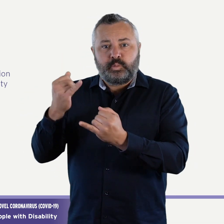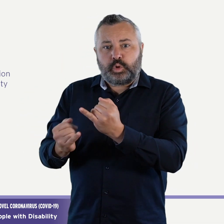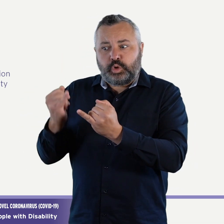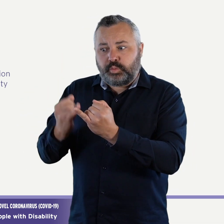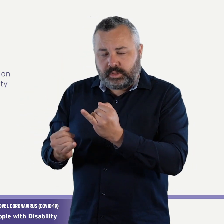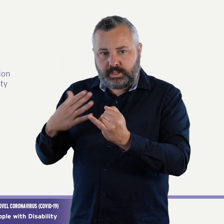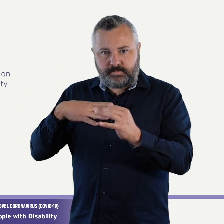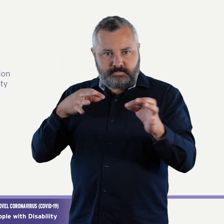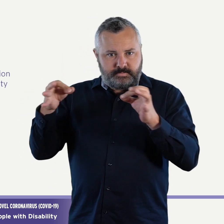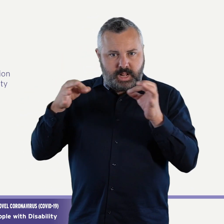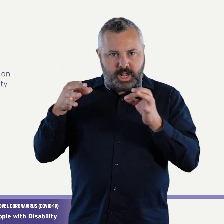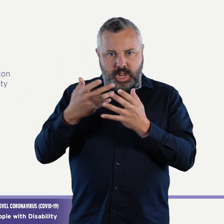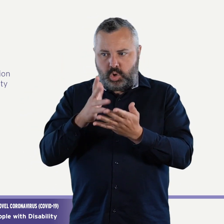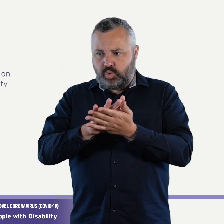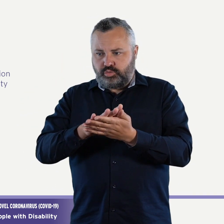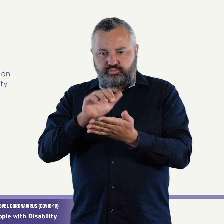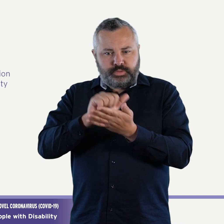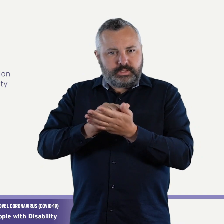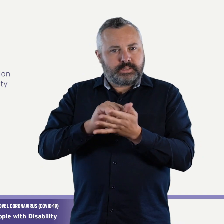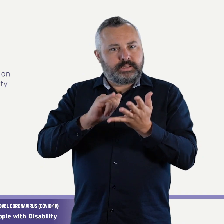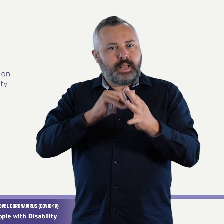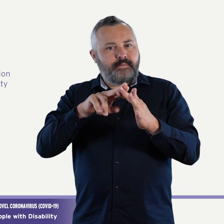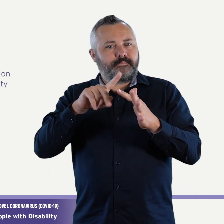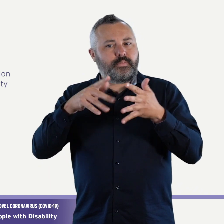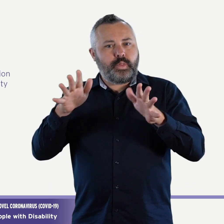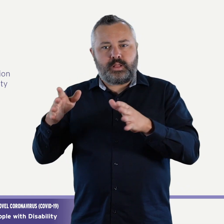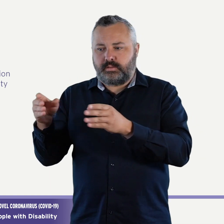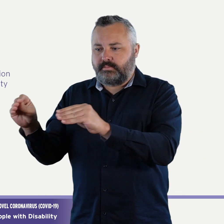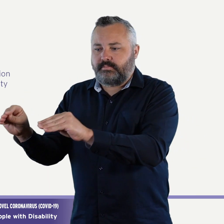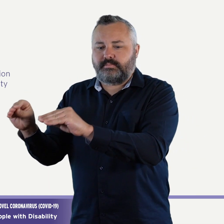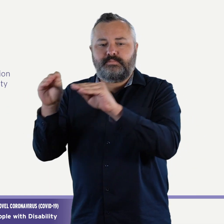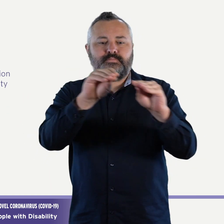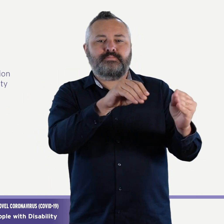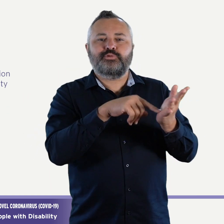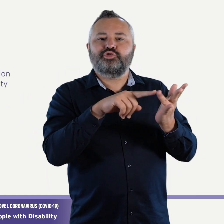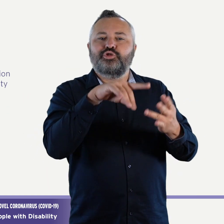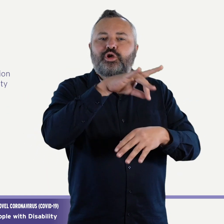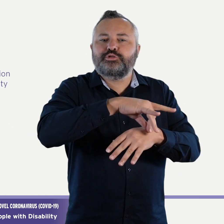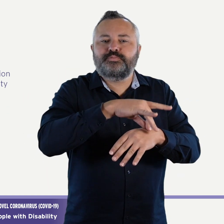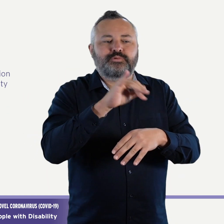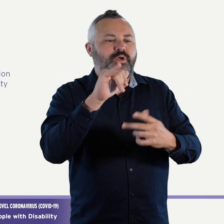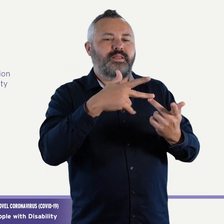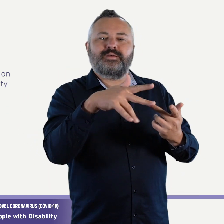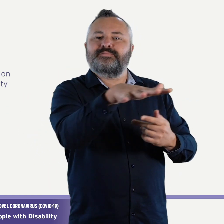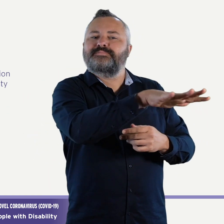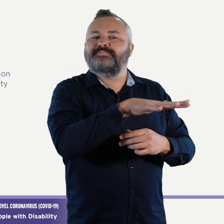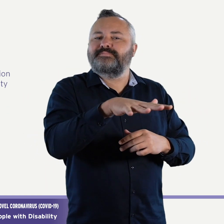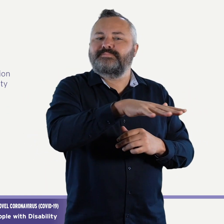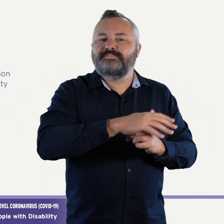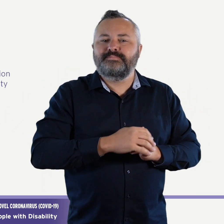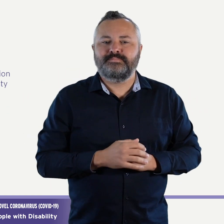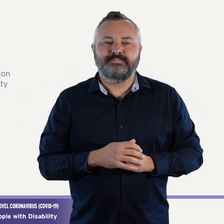where this is preferred by the person and review these arrangements should the person’s health continue to, or rapidly deteriorate. This includes timely and safe access and transportation to an alternative health care setting if required.